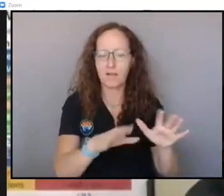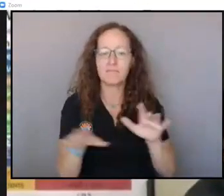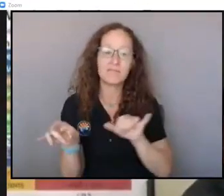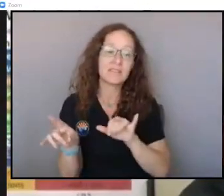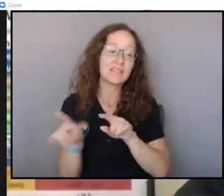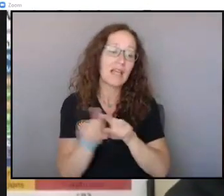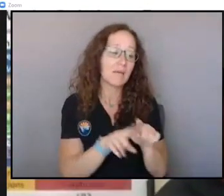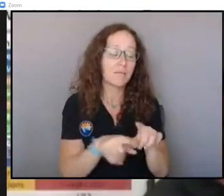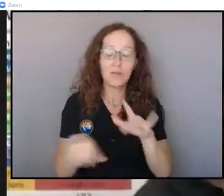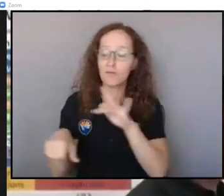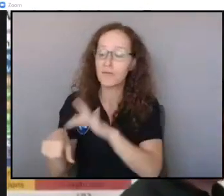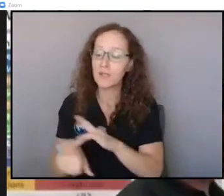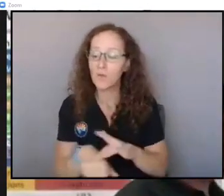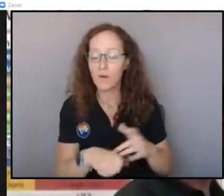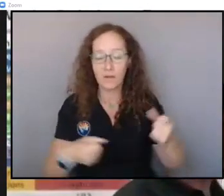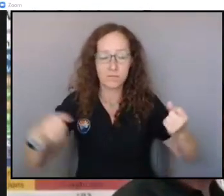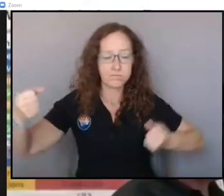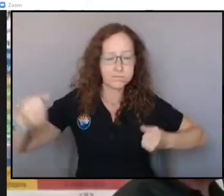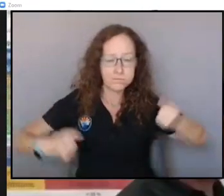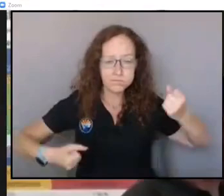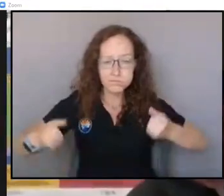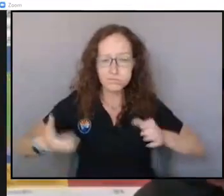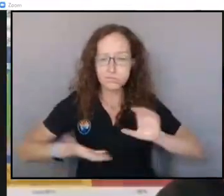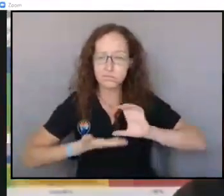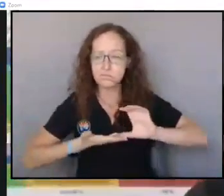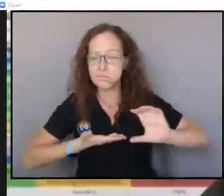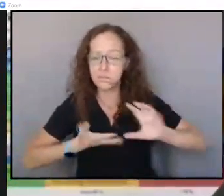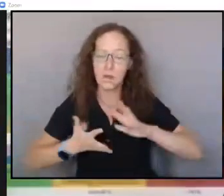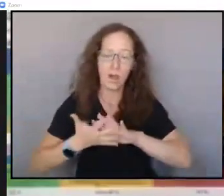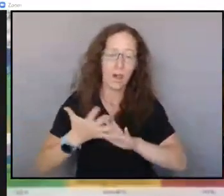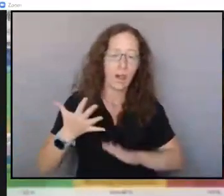THEY ARE DOING THEIR DARNDEST AS WELL, TO BE PREPARED